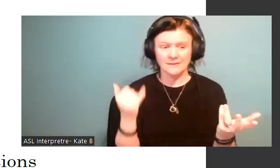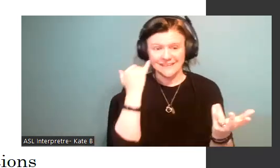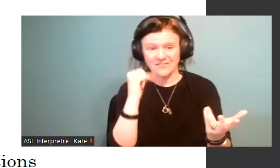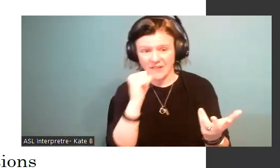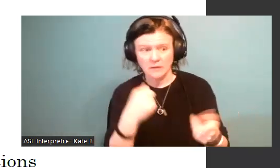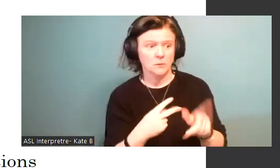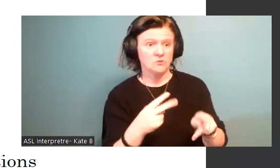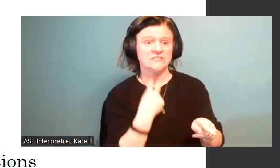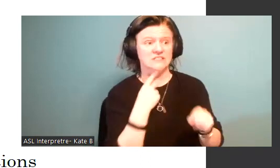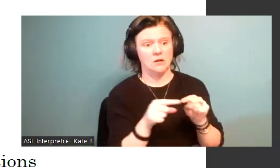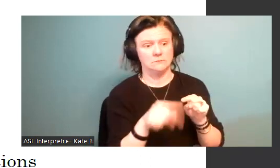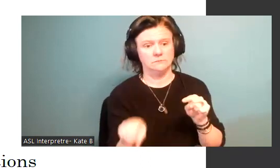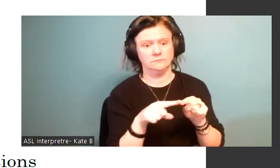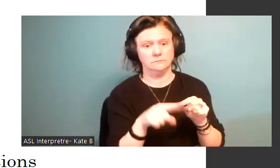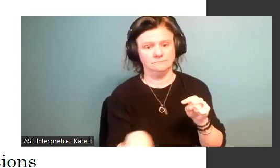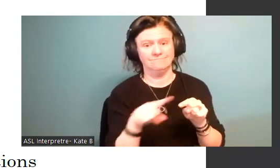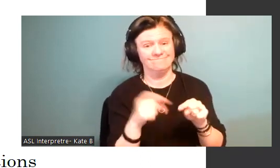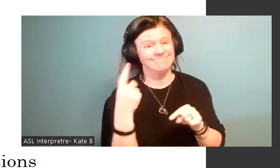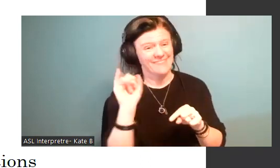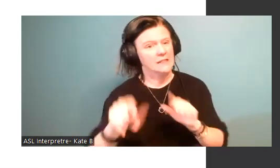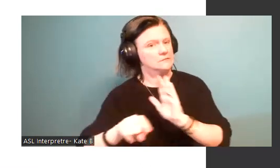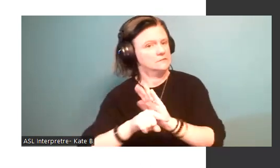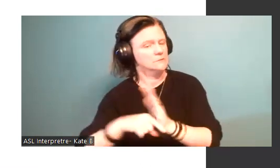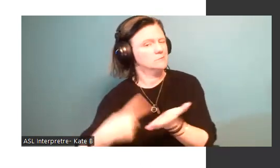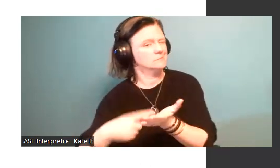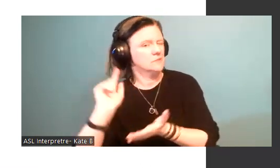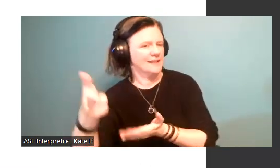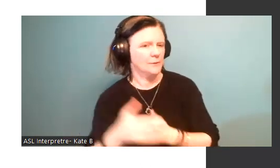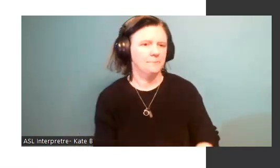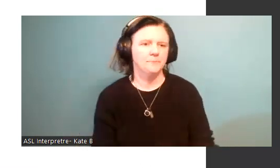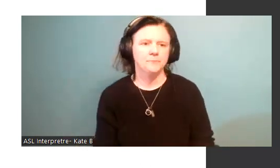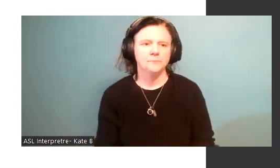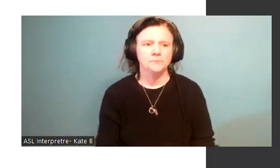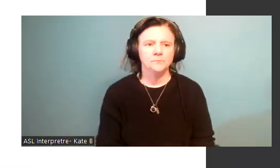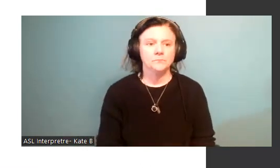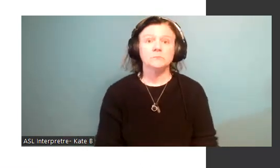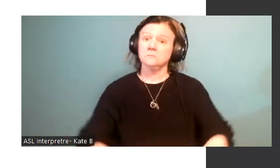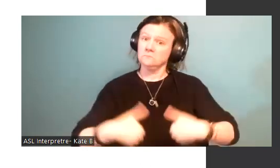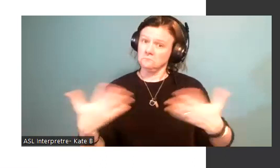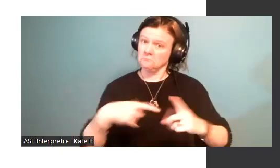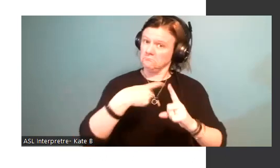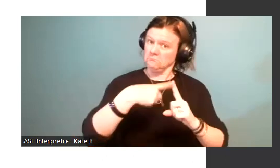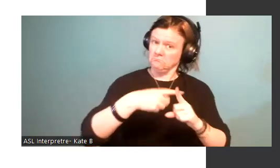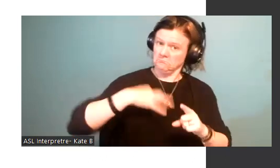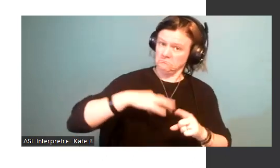with it, so that way when they use something and ARIA changes, they are able to turn back to the